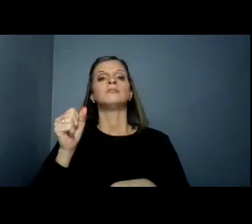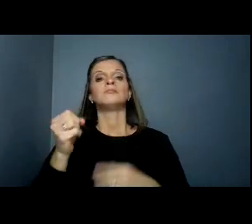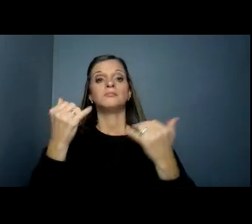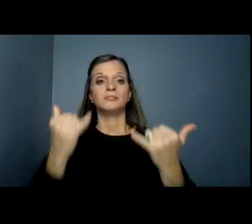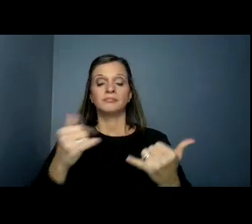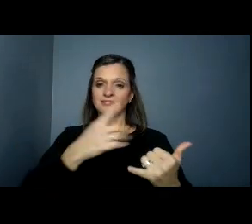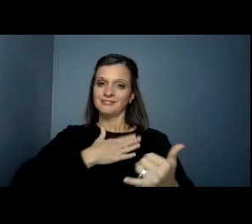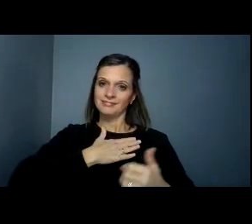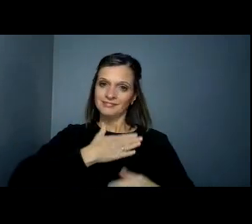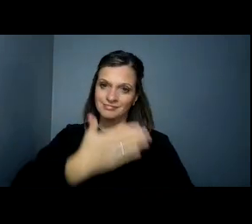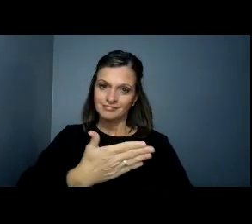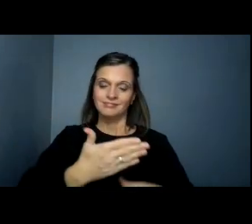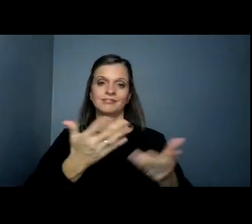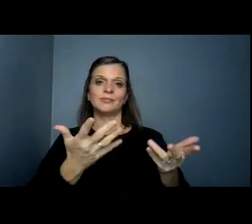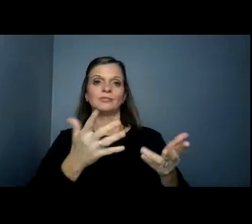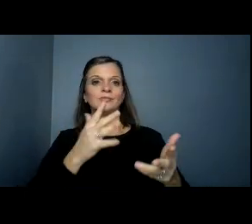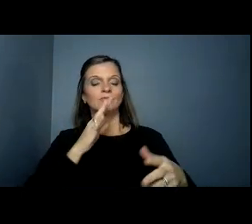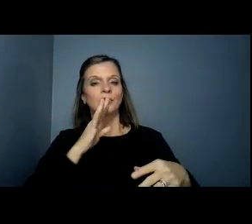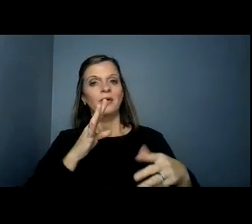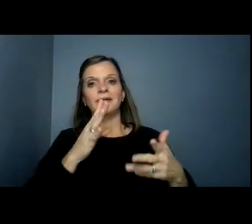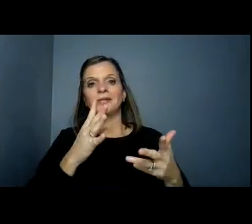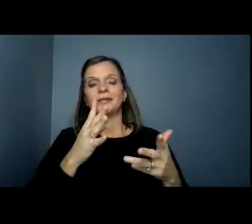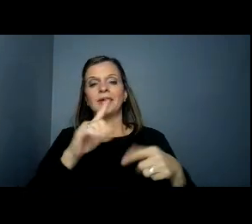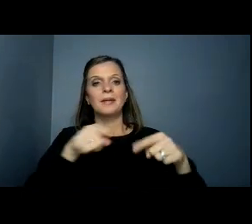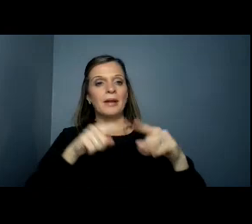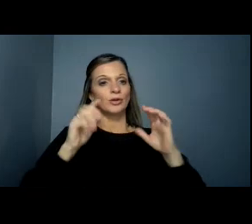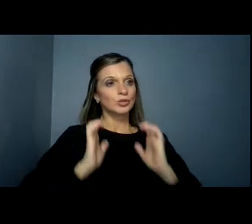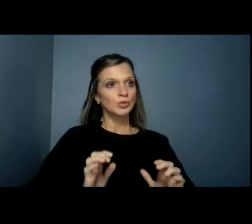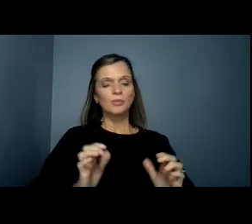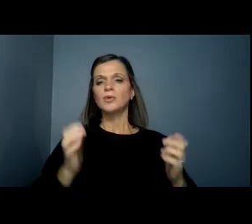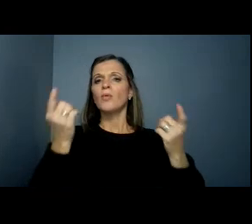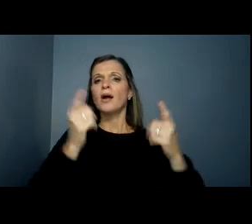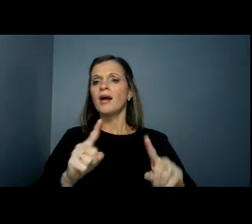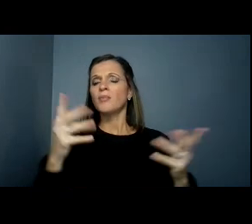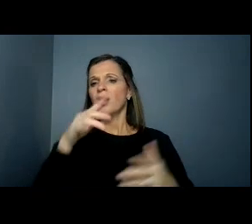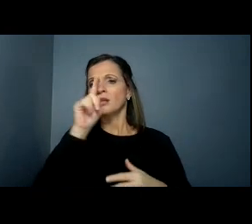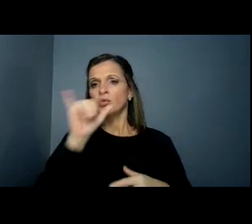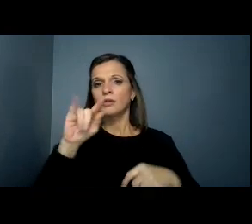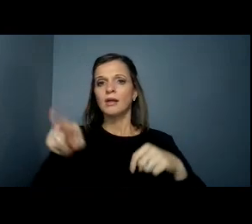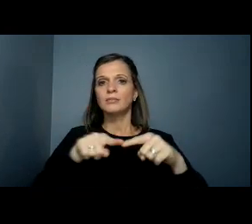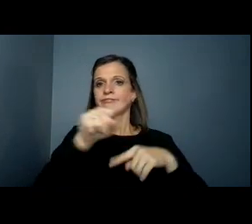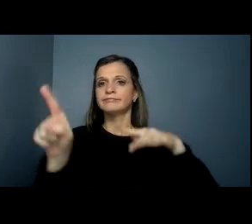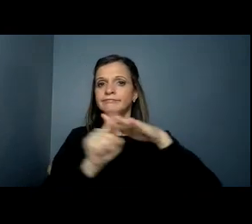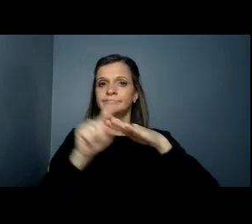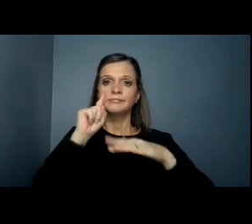they go for hearing test, how hearing is measured, various things like that.